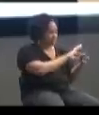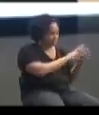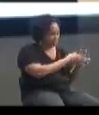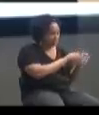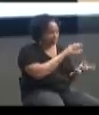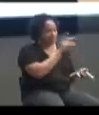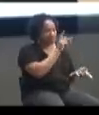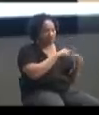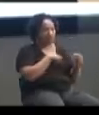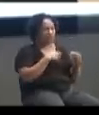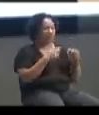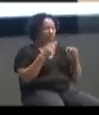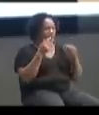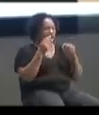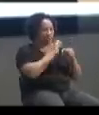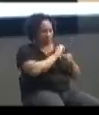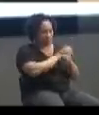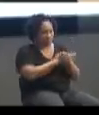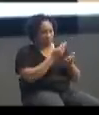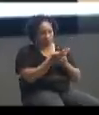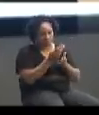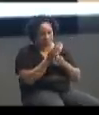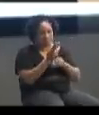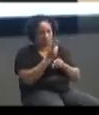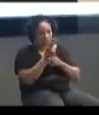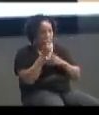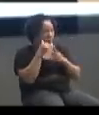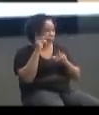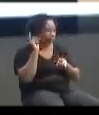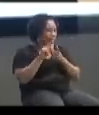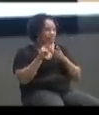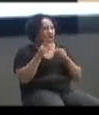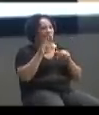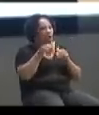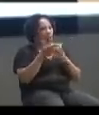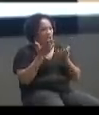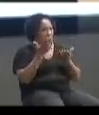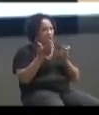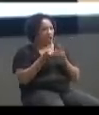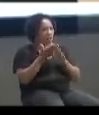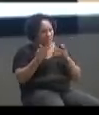REDUCING OUR ENERGY CONSUMPTION AND STREAMLINING OUR OPERATIONS TO MAKE THEM MORE ENERGY EFFICIENT.